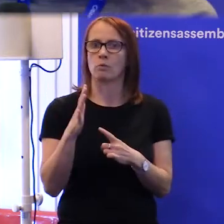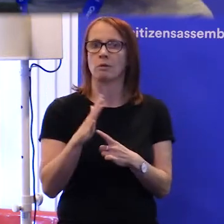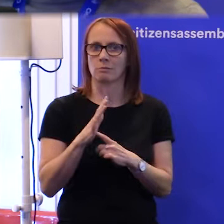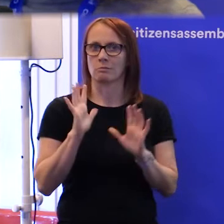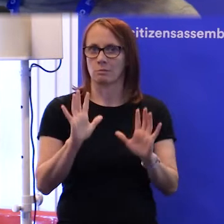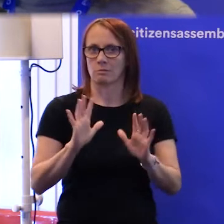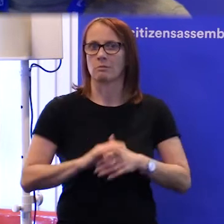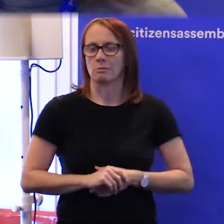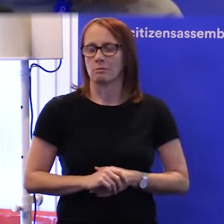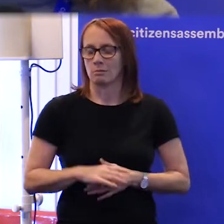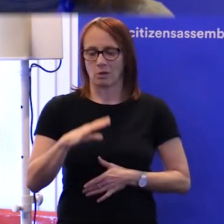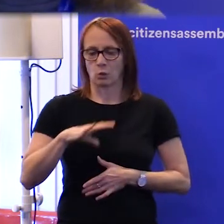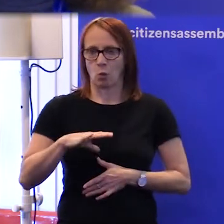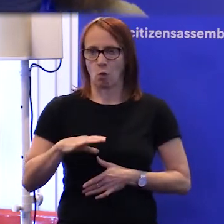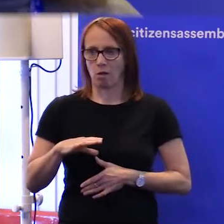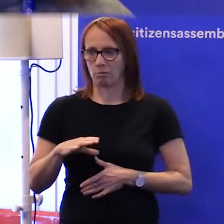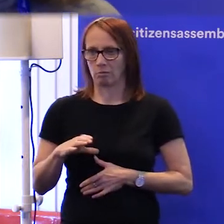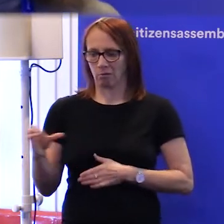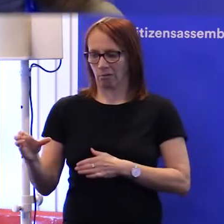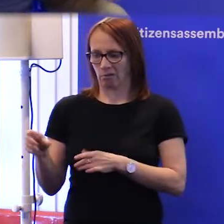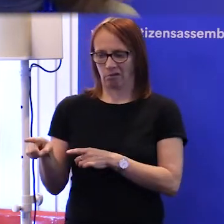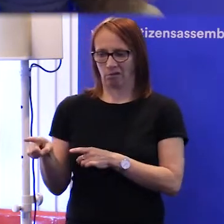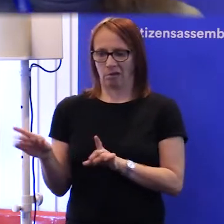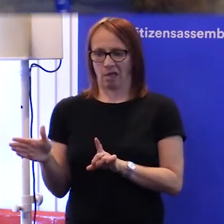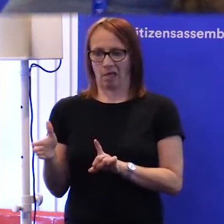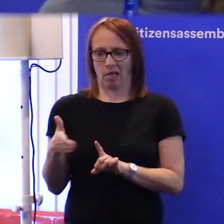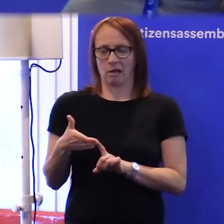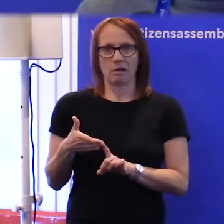than the general election and we didn't want that other event to be to be